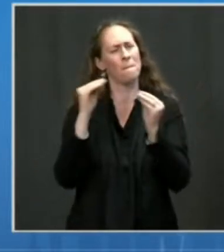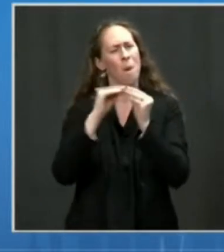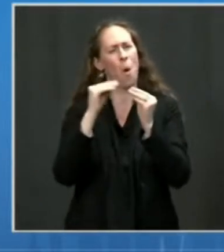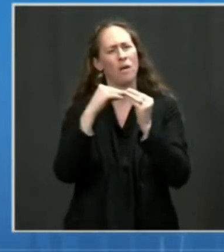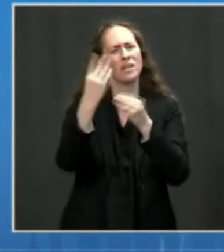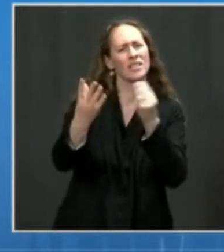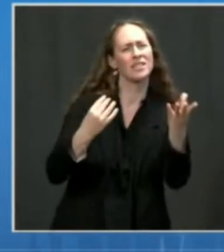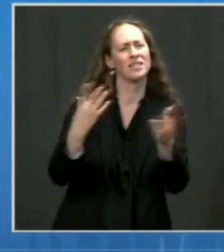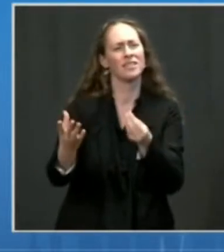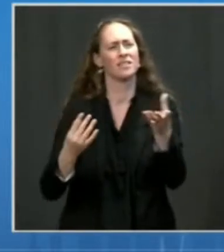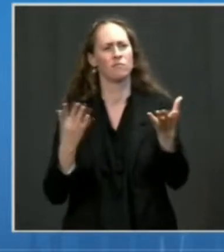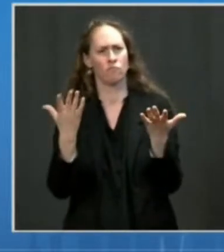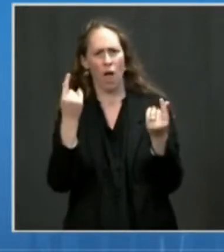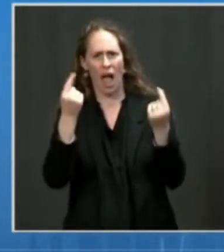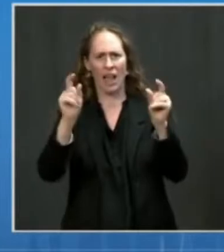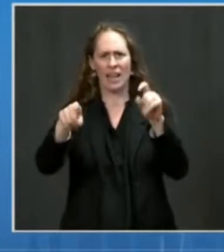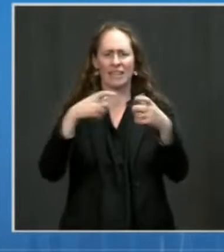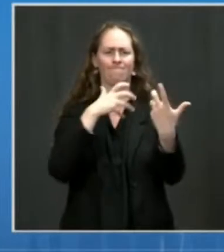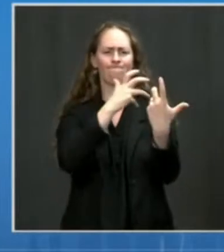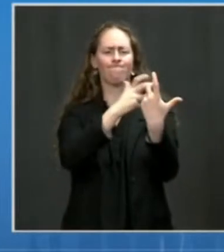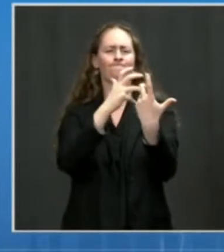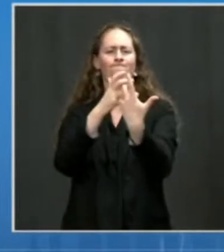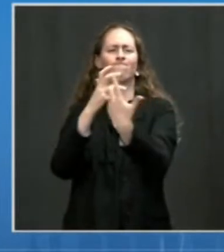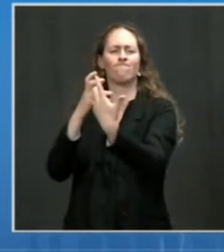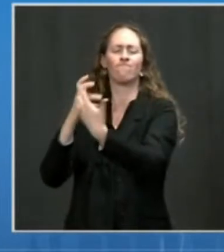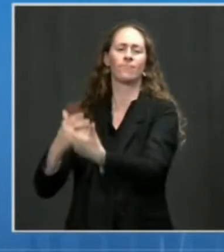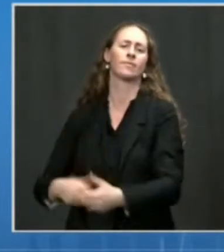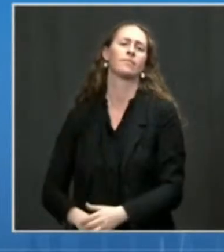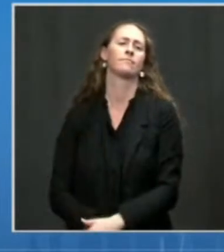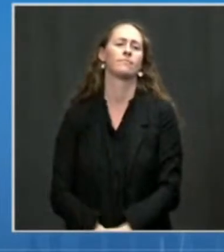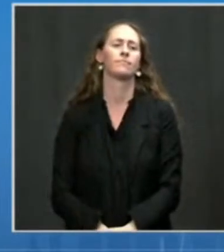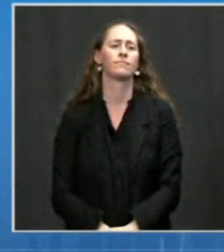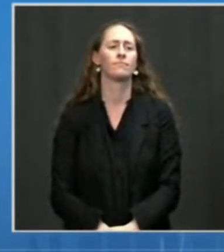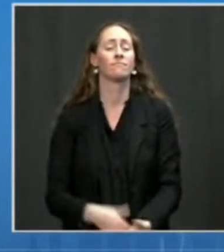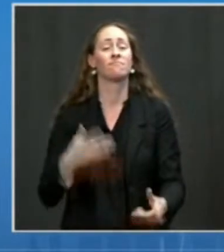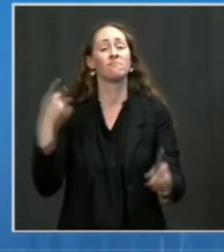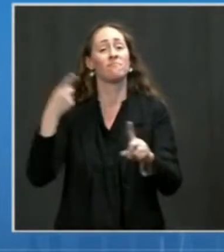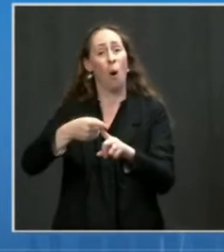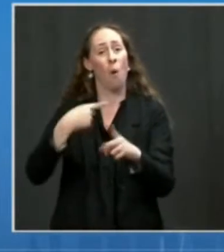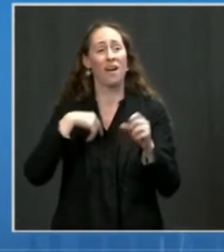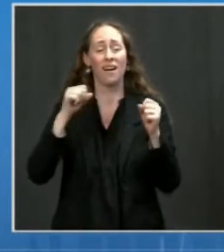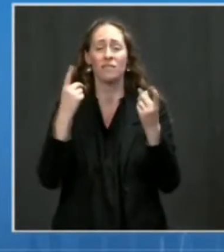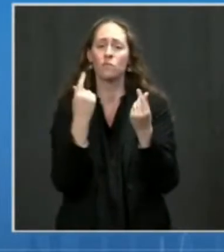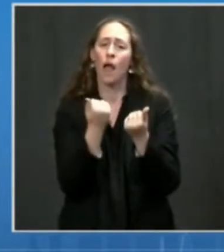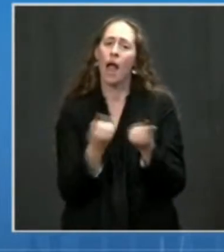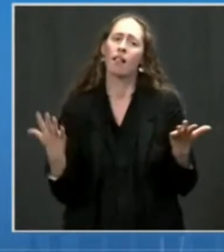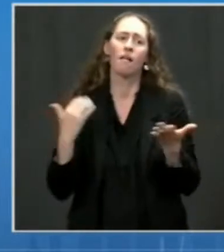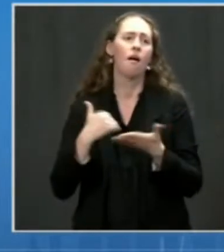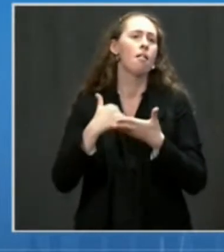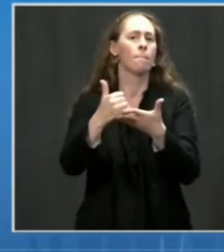USE LIFE-SAVING MONOCLONAL ANTIBODY TREATMENTS. THOSE ARE REALLY EFFECTIVE, AND WE NEED TO DEPLOY THEM MORE AND MORE WHERE THEY'RE NEEDED.